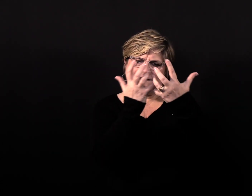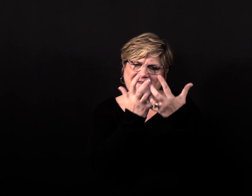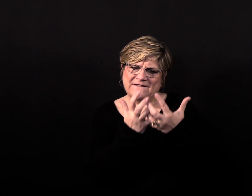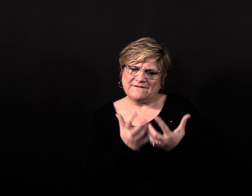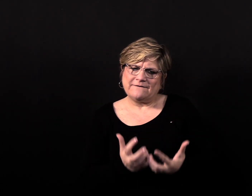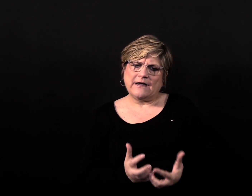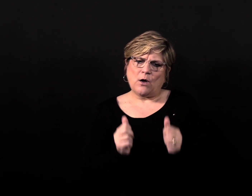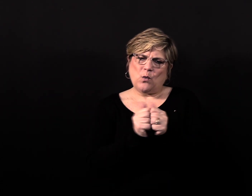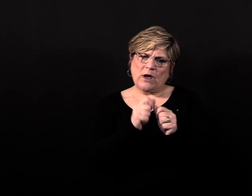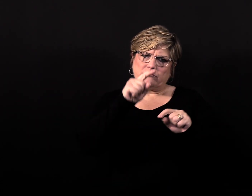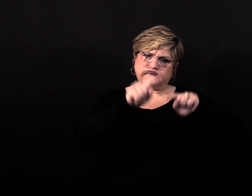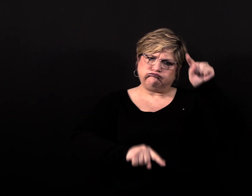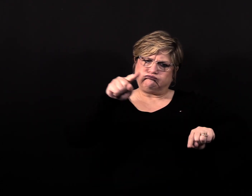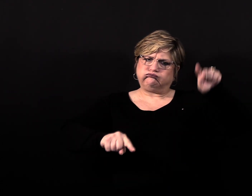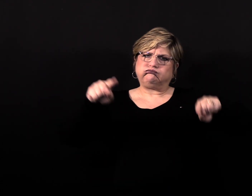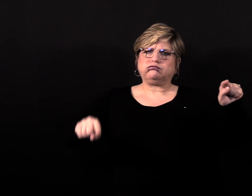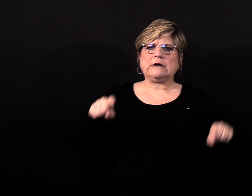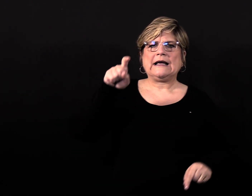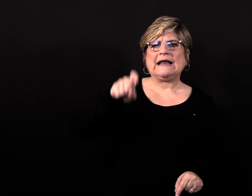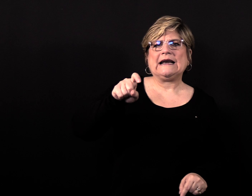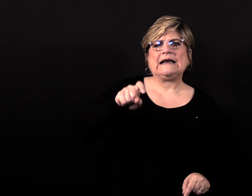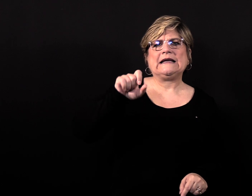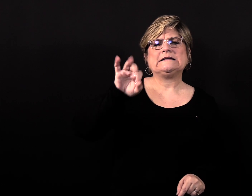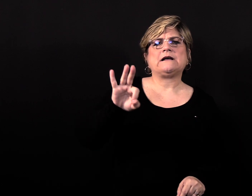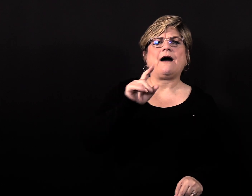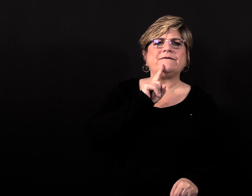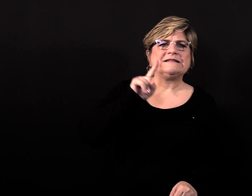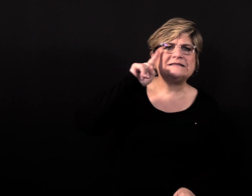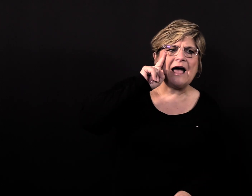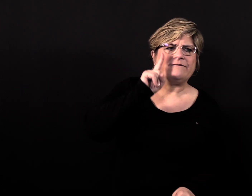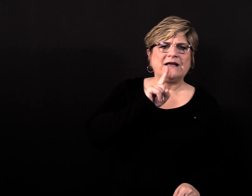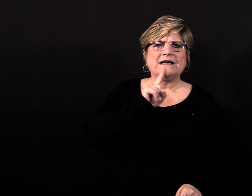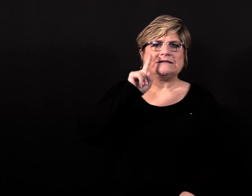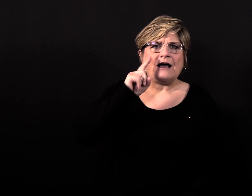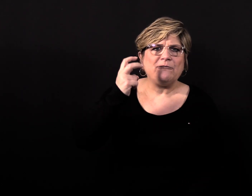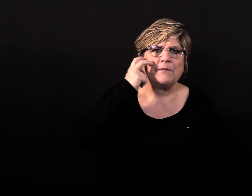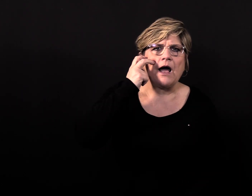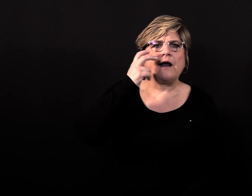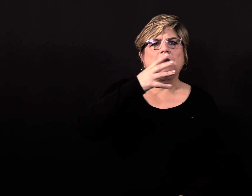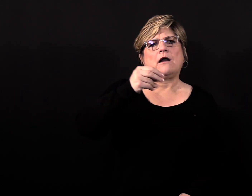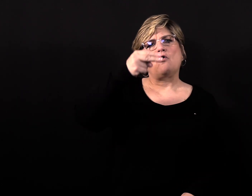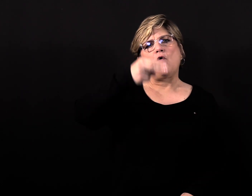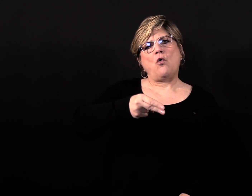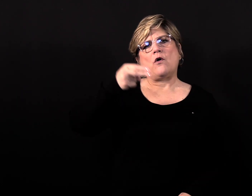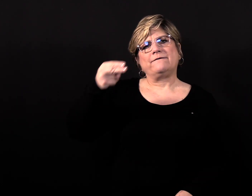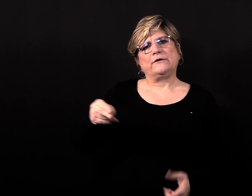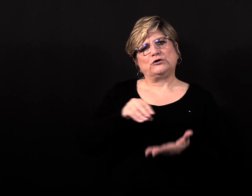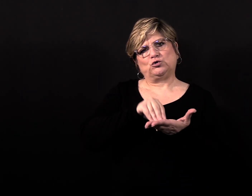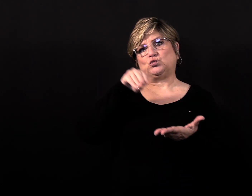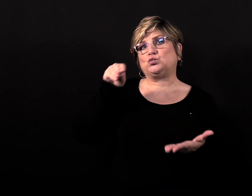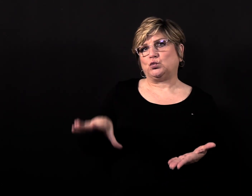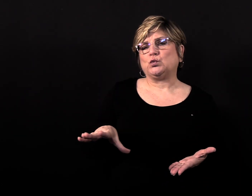diverse needs of deaf, deafblind, and hard of hearing students.